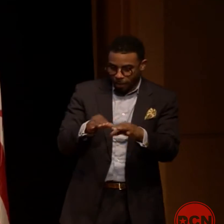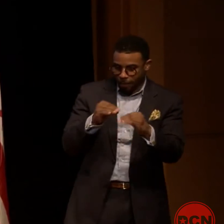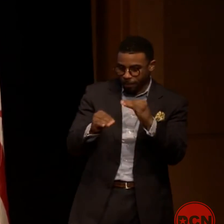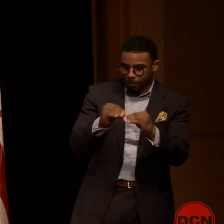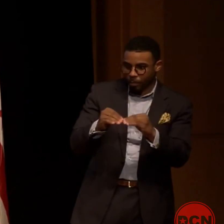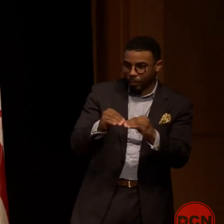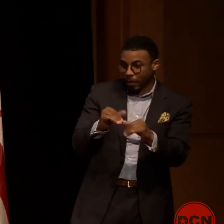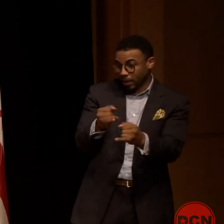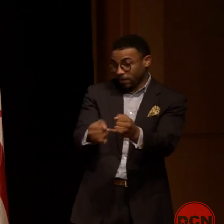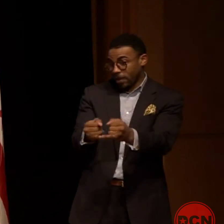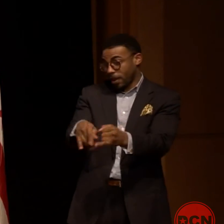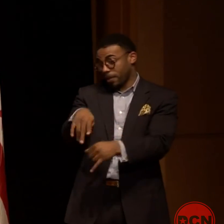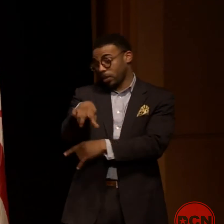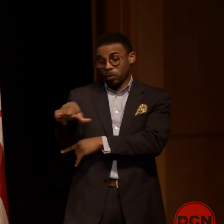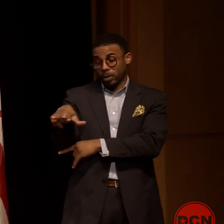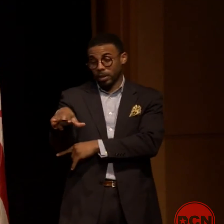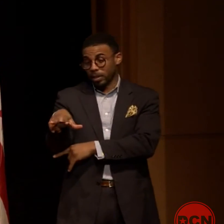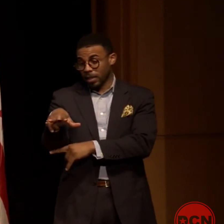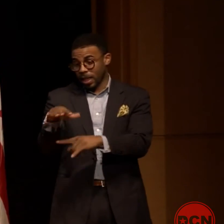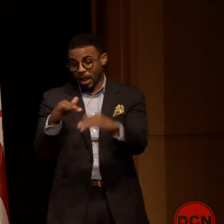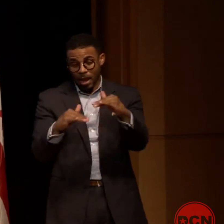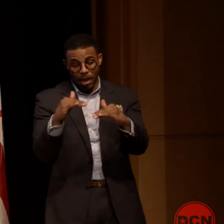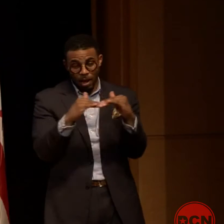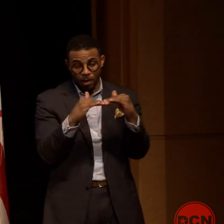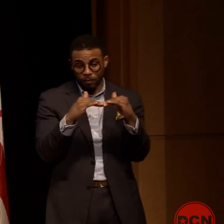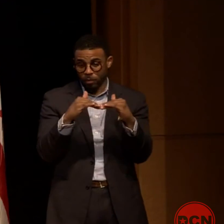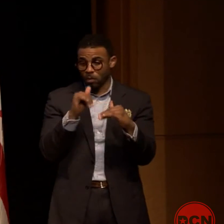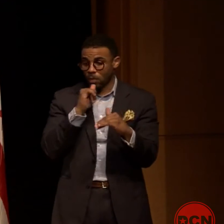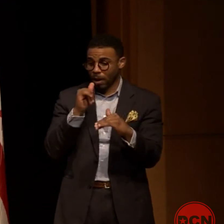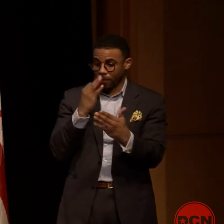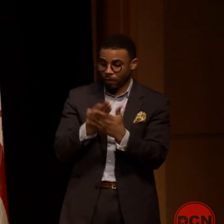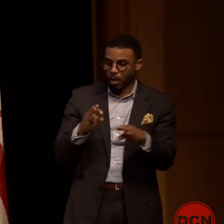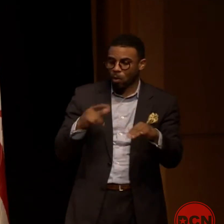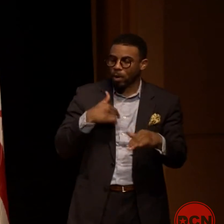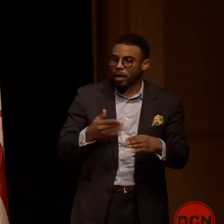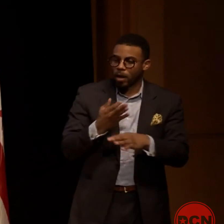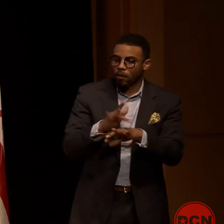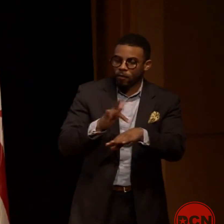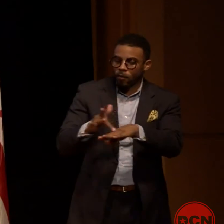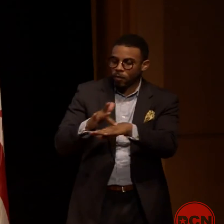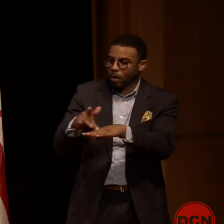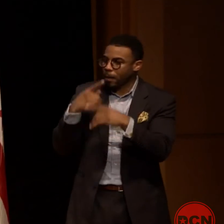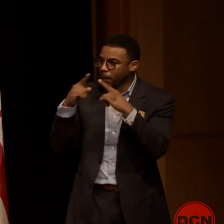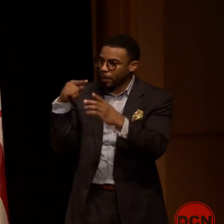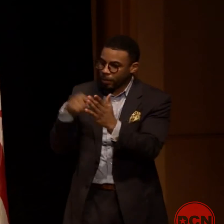AND LASTLY P-3'S LEVERAGE PRIVATE FINANCING. SO THAT WE CAN FREE UP PUBLIC DEBT FOR OTHER DESERVING